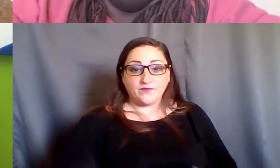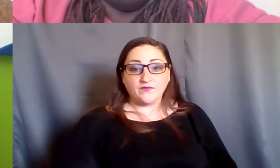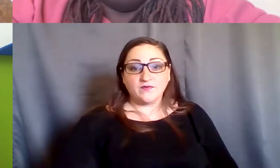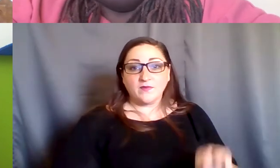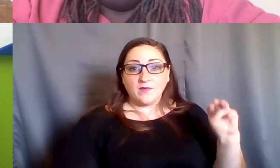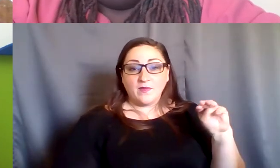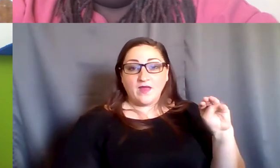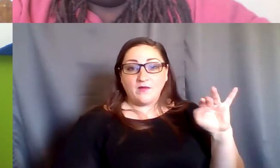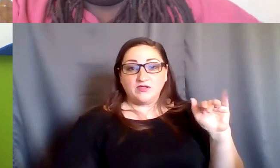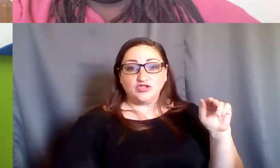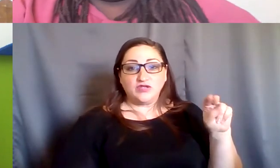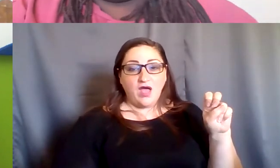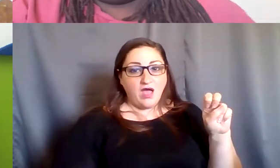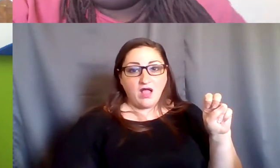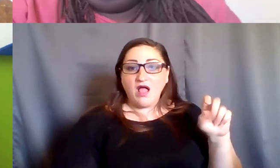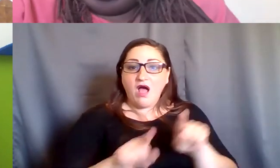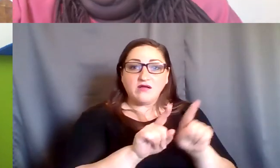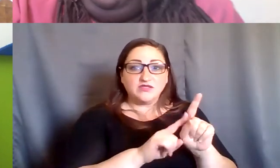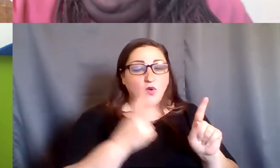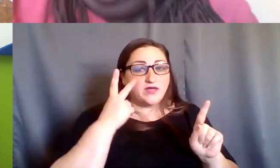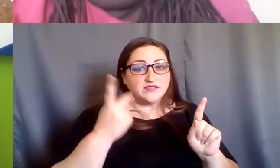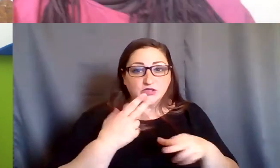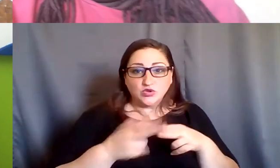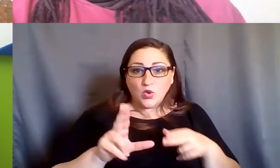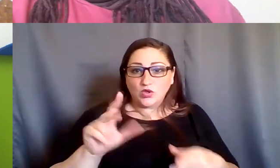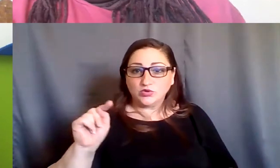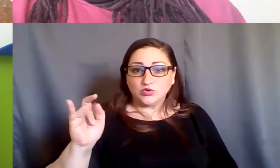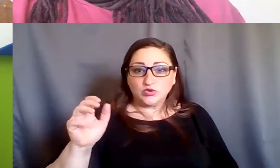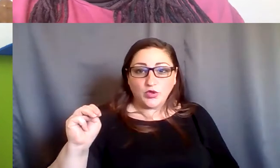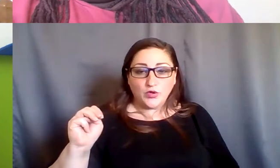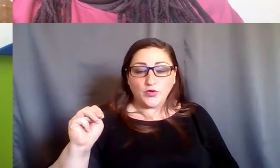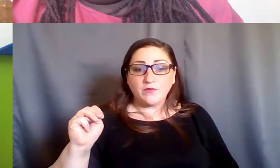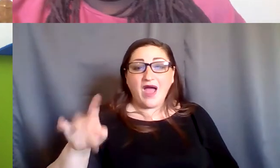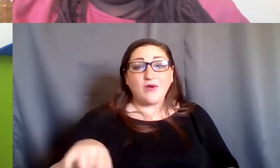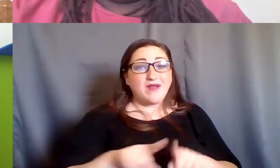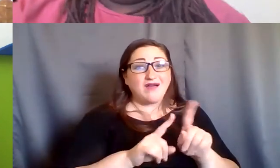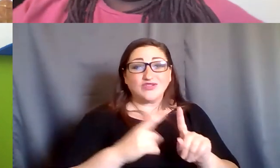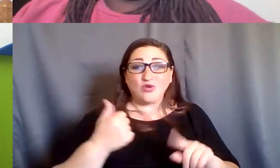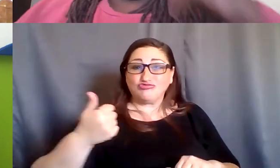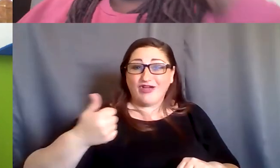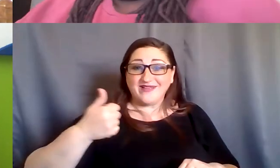I wish we saw more transit systems offer free rides on Election Day so people can get where they need to go.